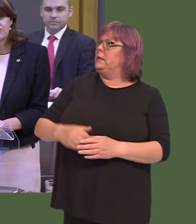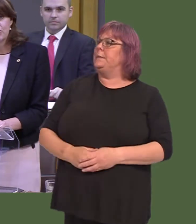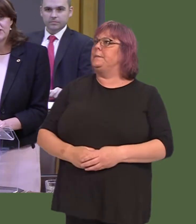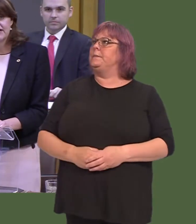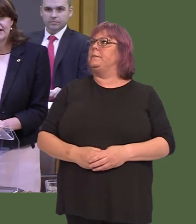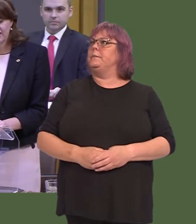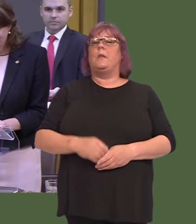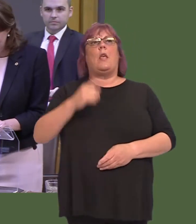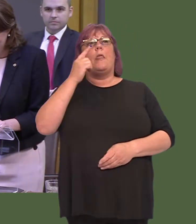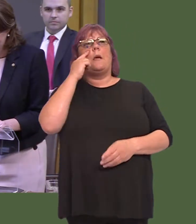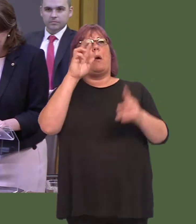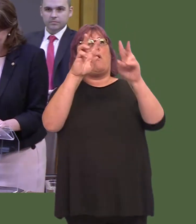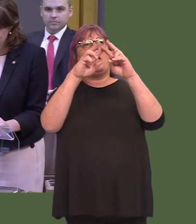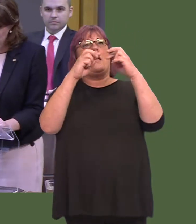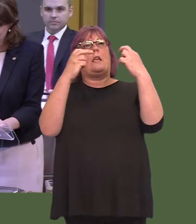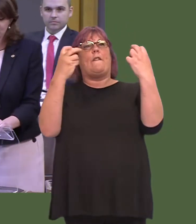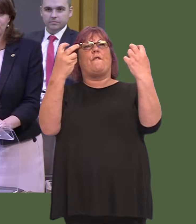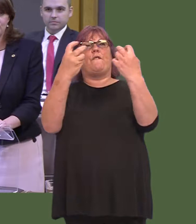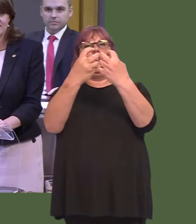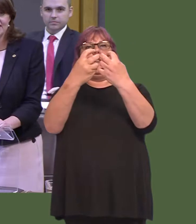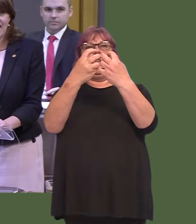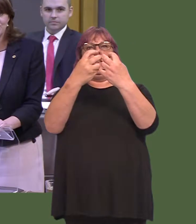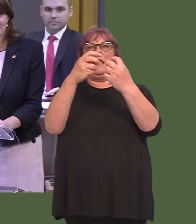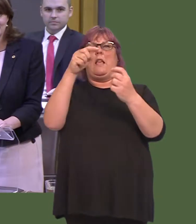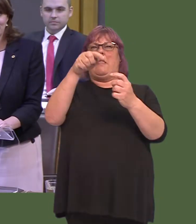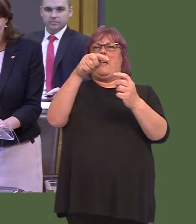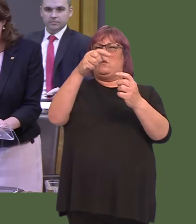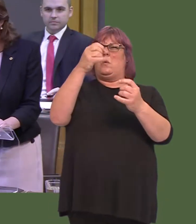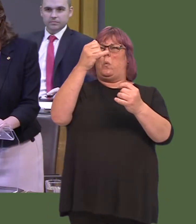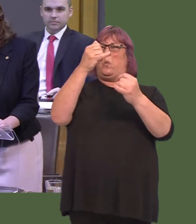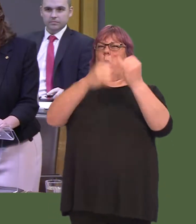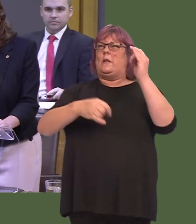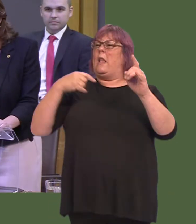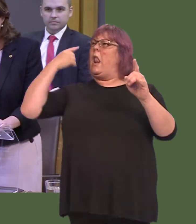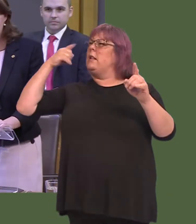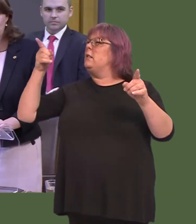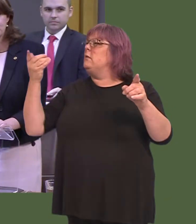Given that a road in Caerphilly is the most polluted outside of London, will you support